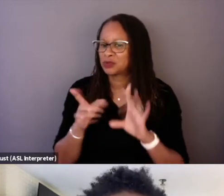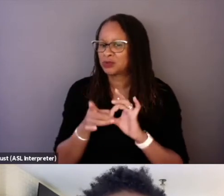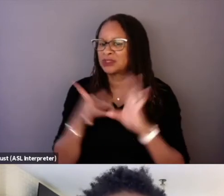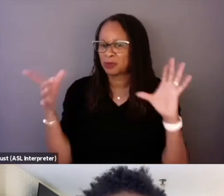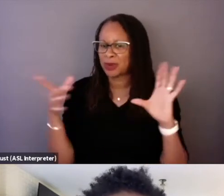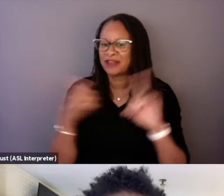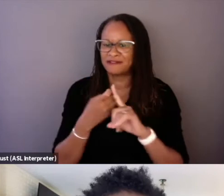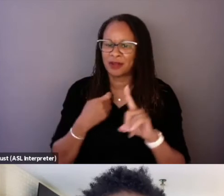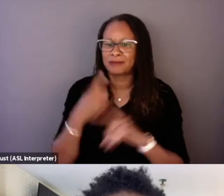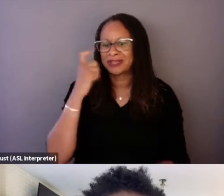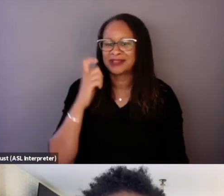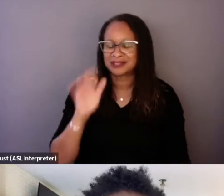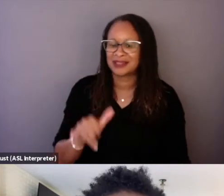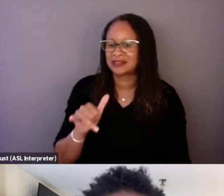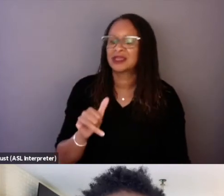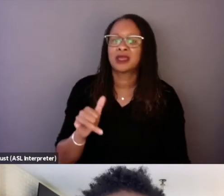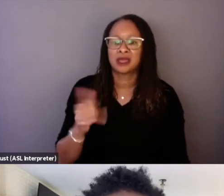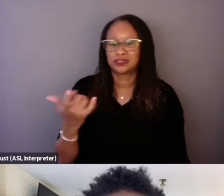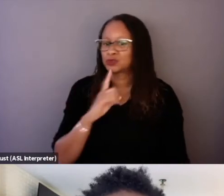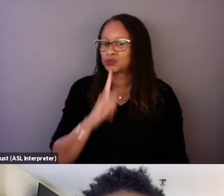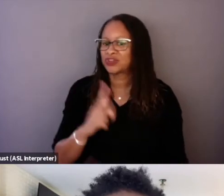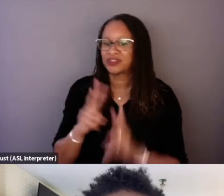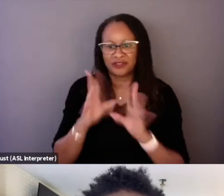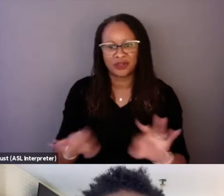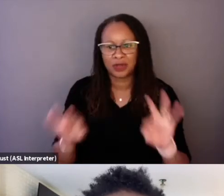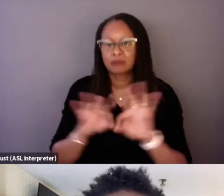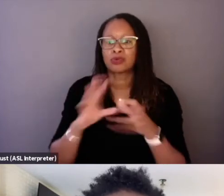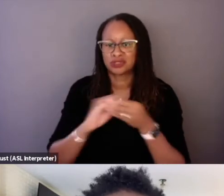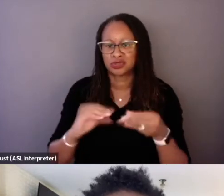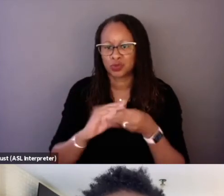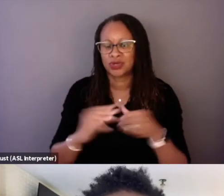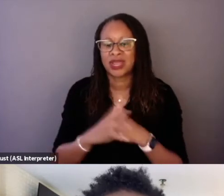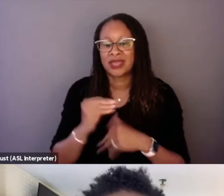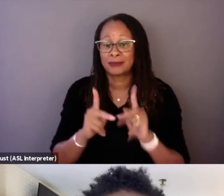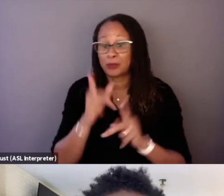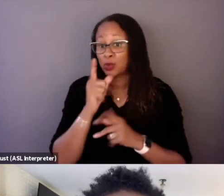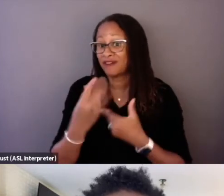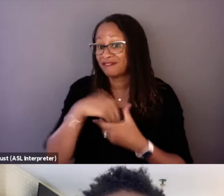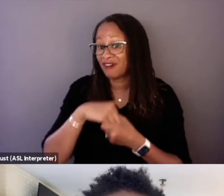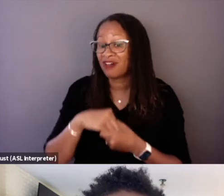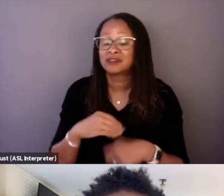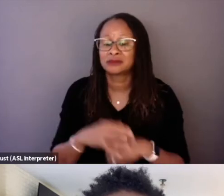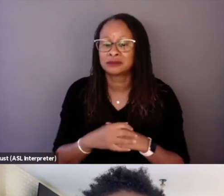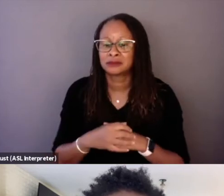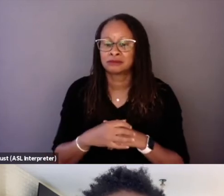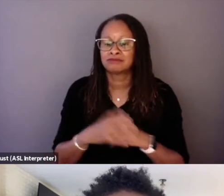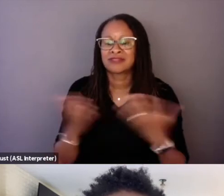because it is such a profoundly important story, and the people who are involved in it, I mean, this is like their heart and soul.